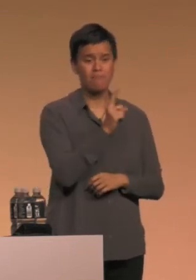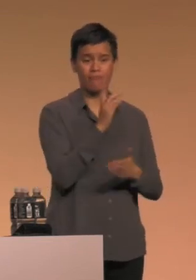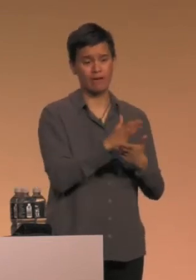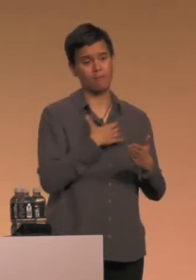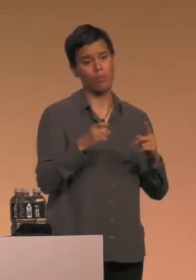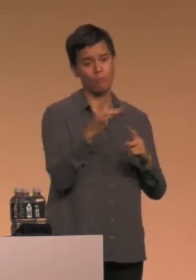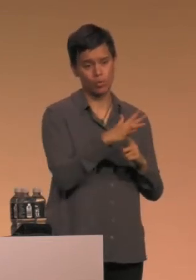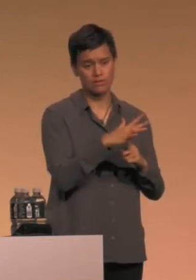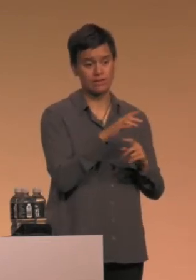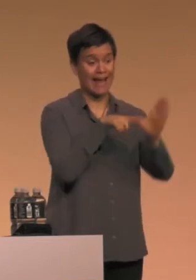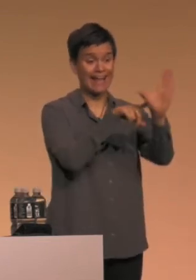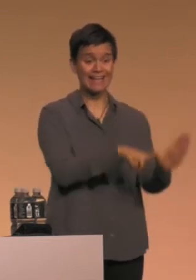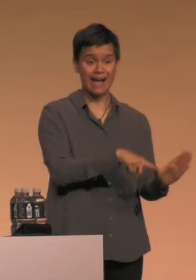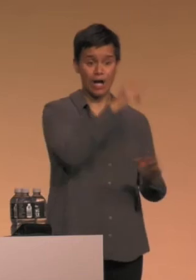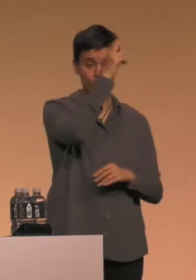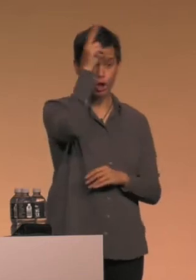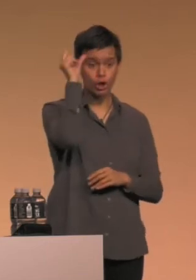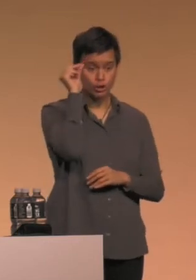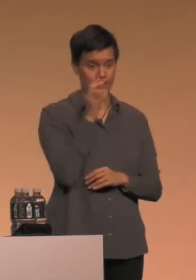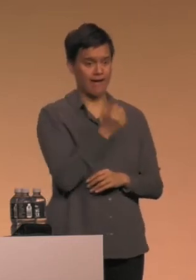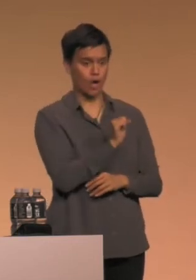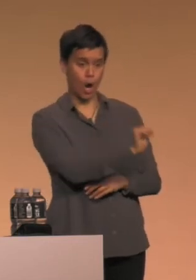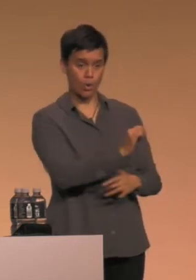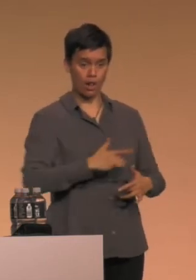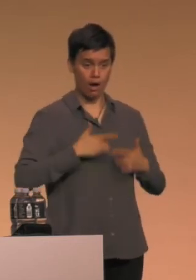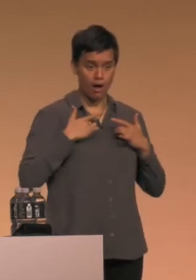Younger nurses have lives and families outside of work.